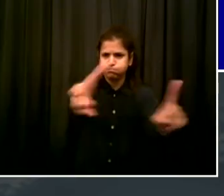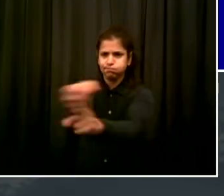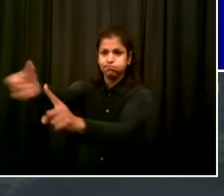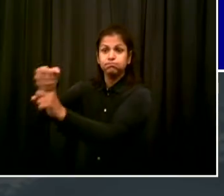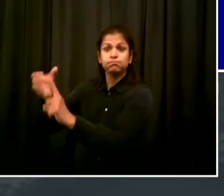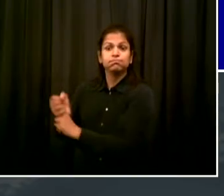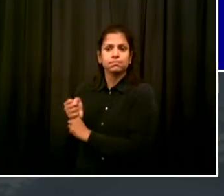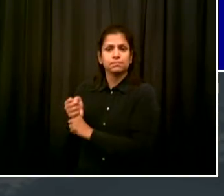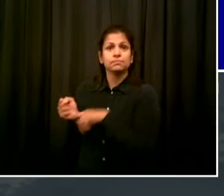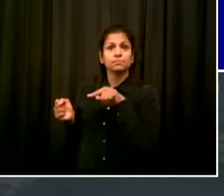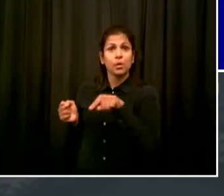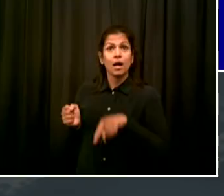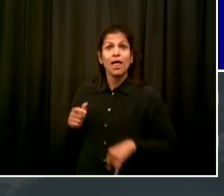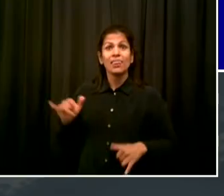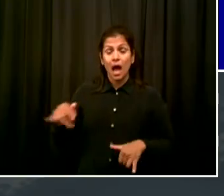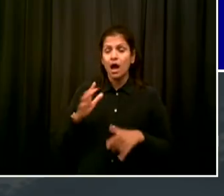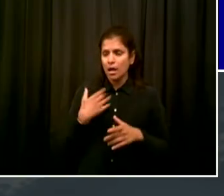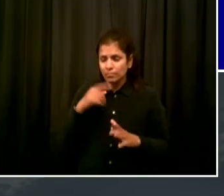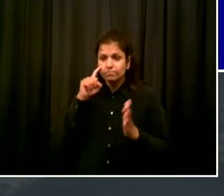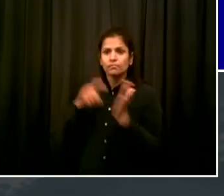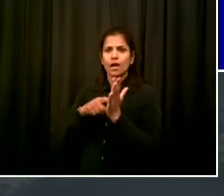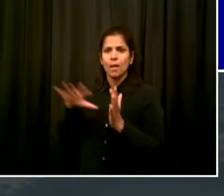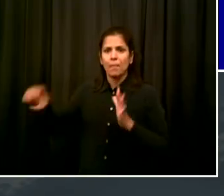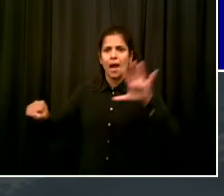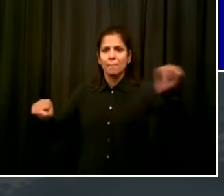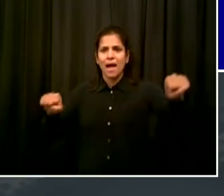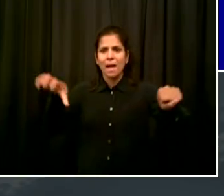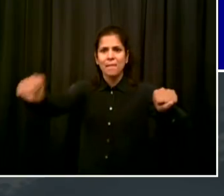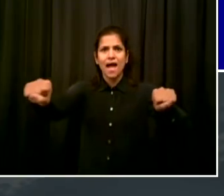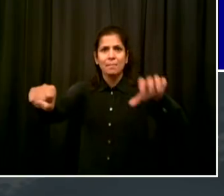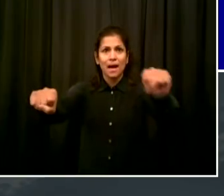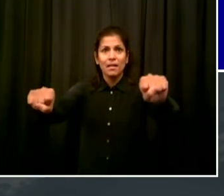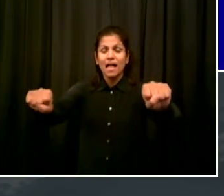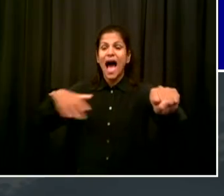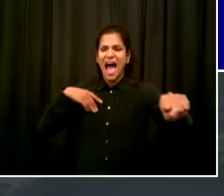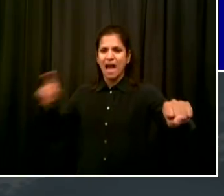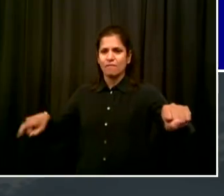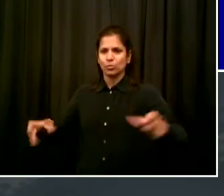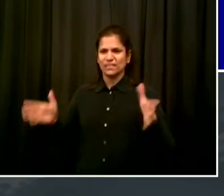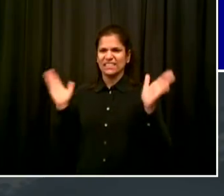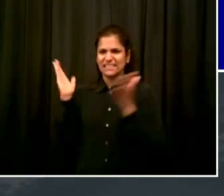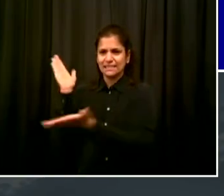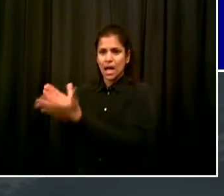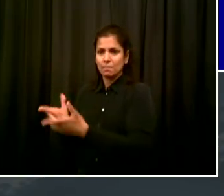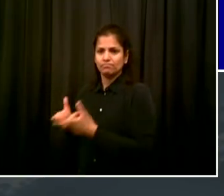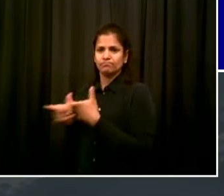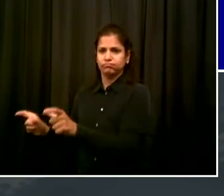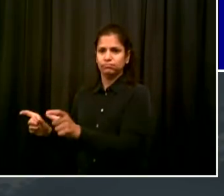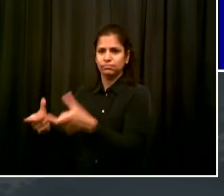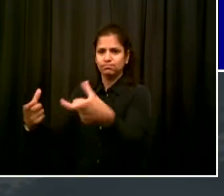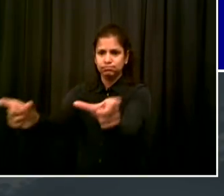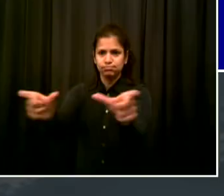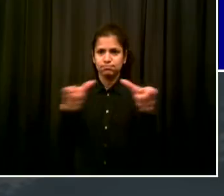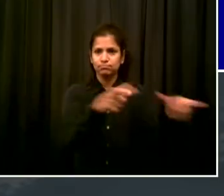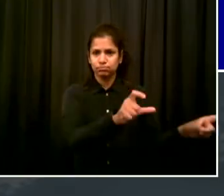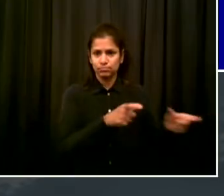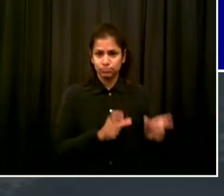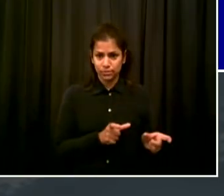STOP THE VIOLENCE AGAIN .